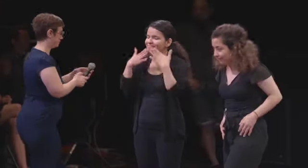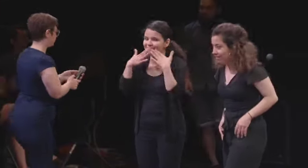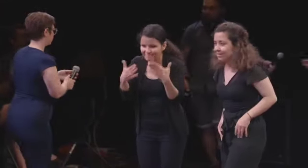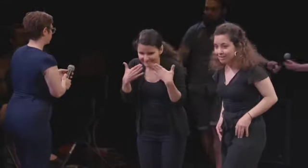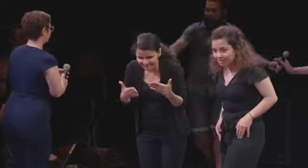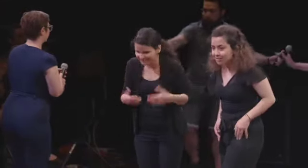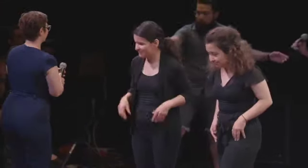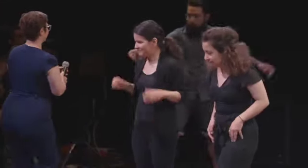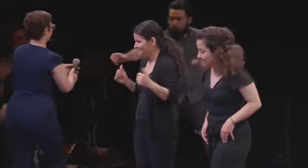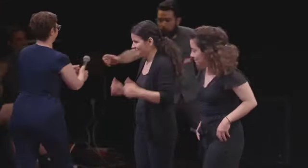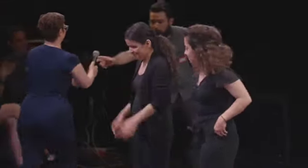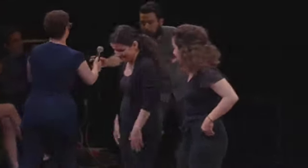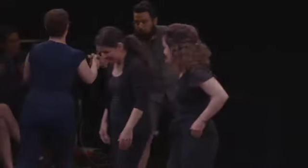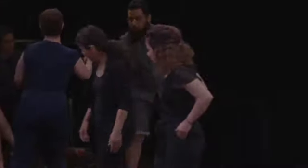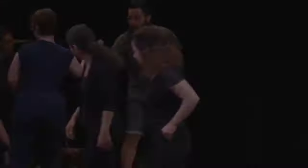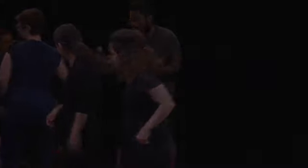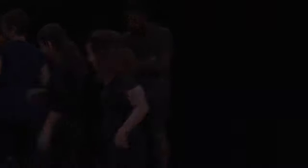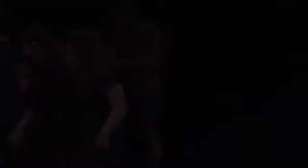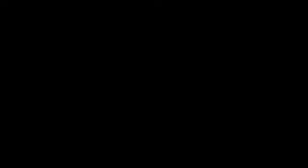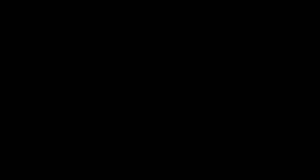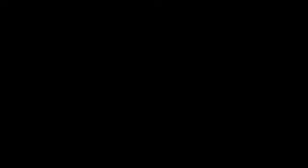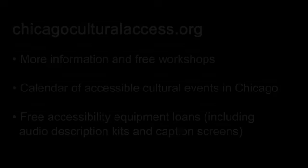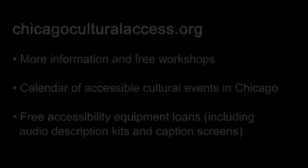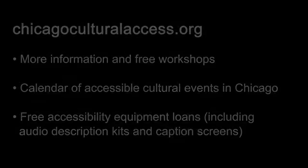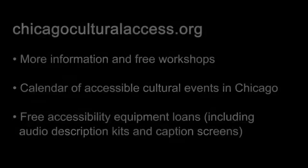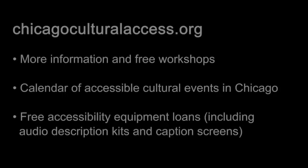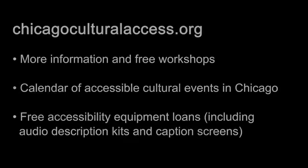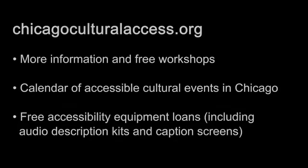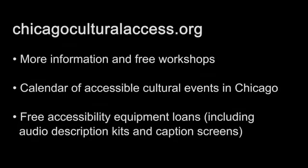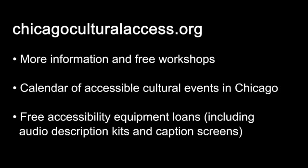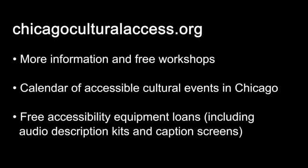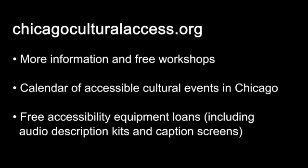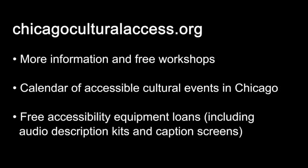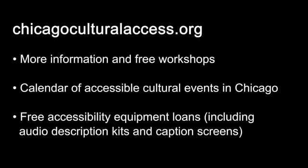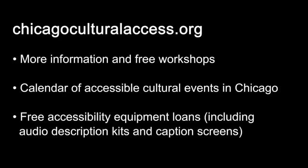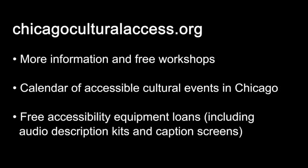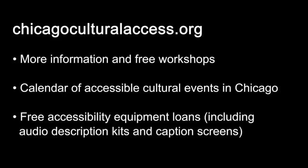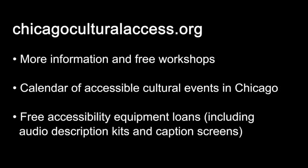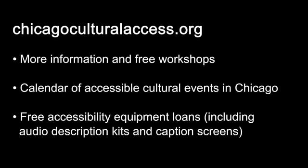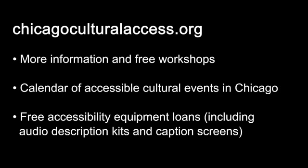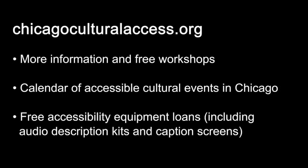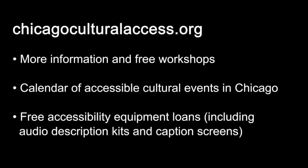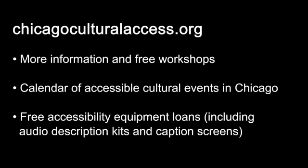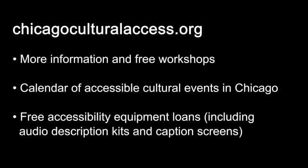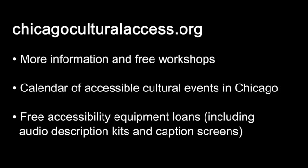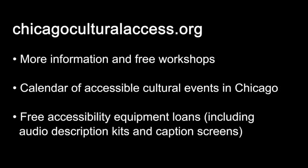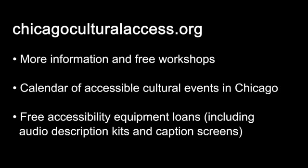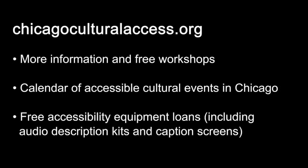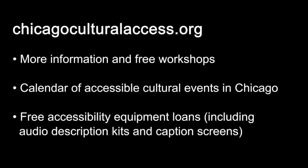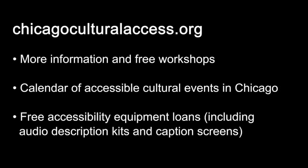(audience clapping) [Interpreter] Thank you. Thank you all. [AD] Fade to black. White text on black background. ChicagoCulturalAccess.org